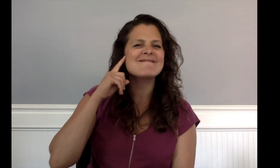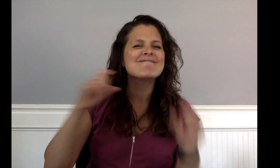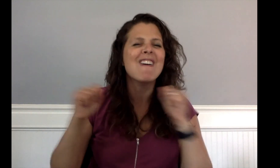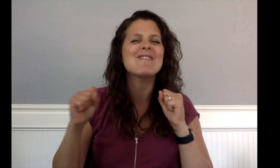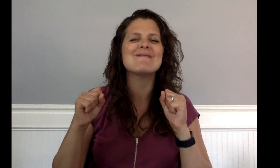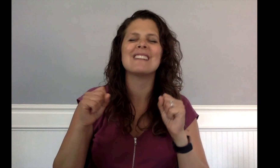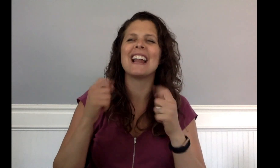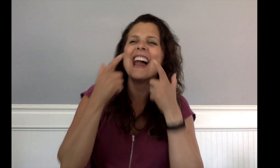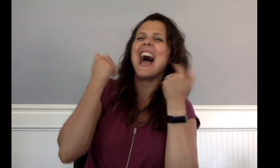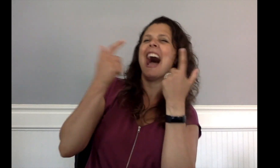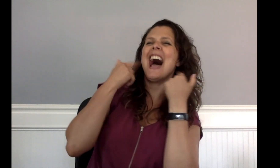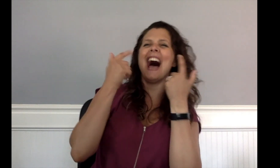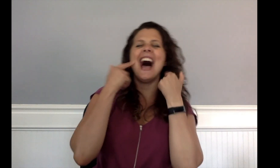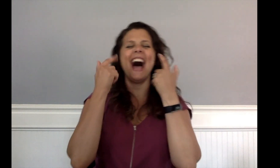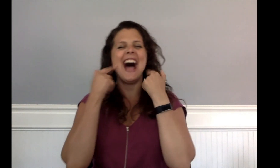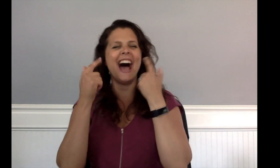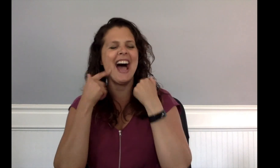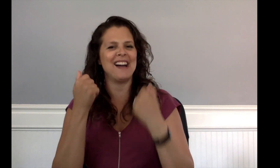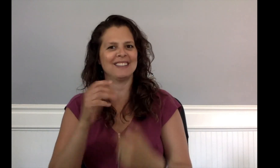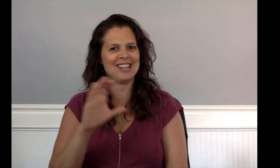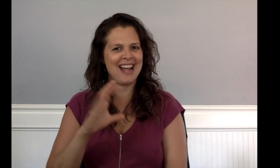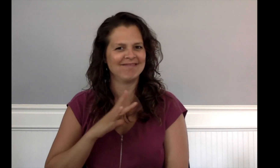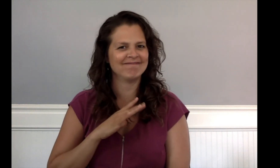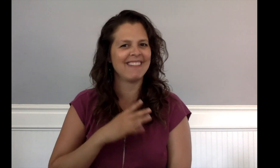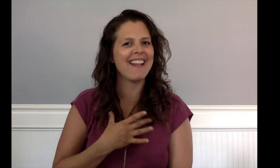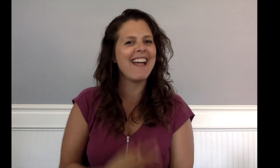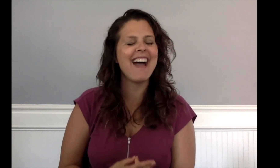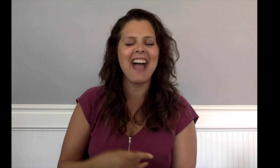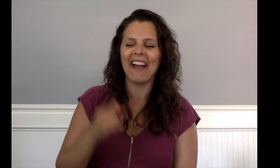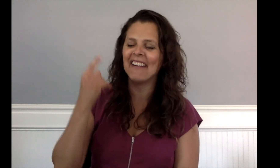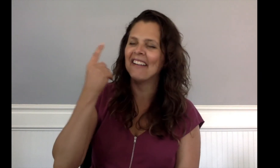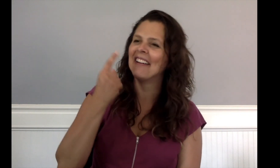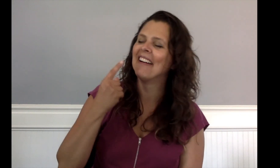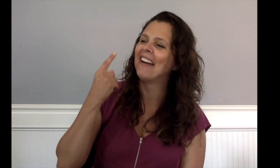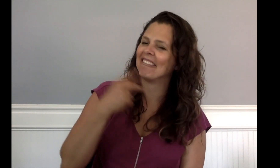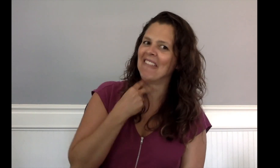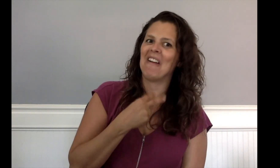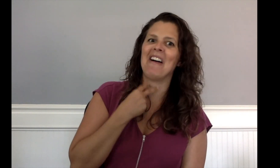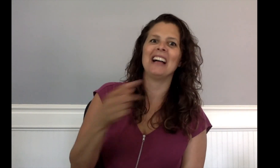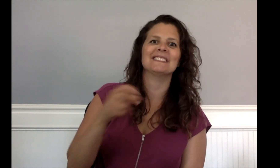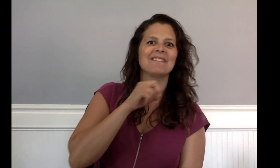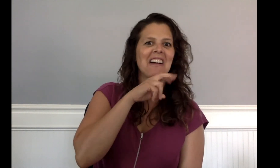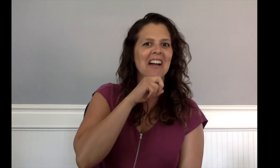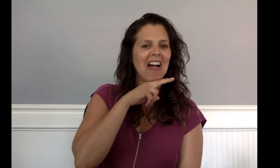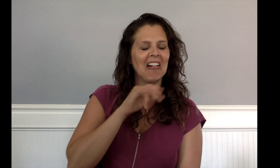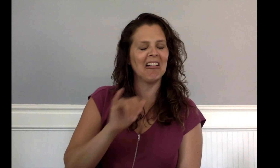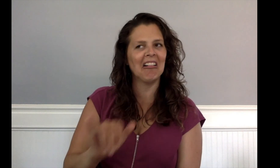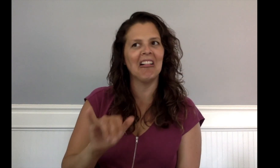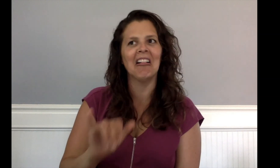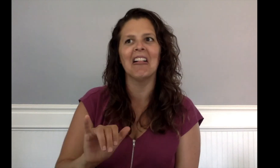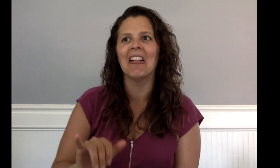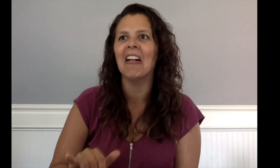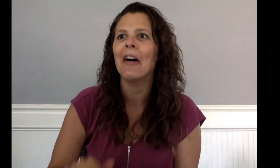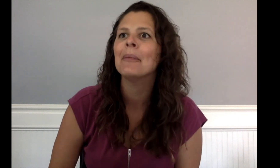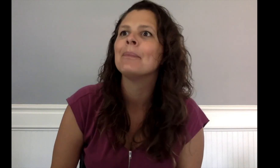It was a rich, full-bellied laugh. Charlie liked hearing it.